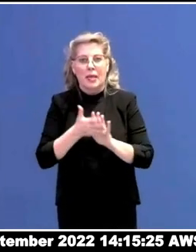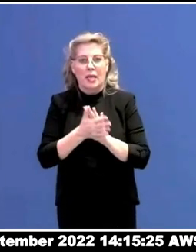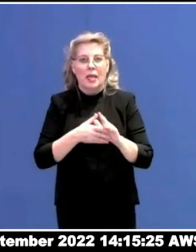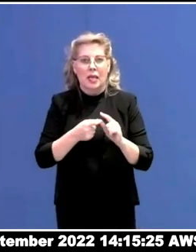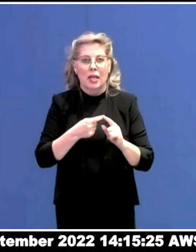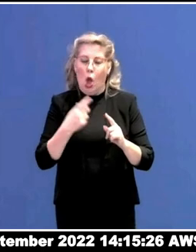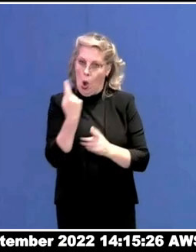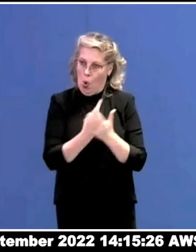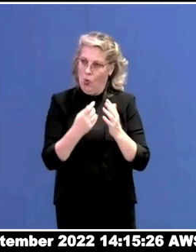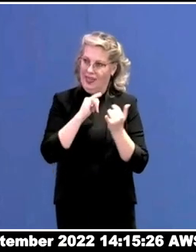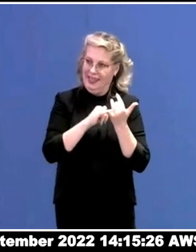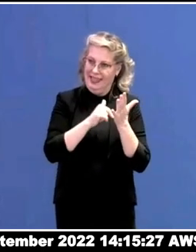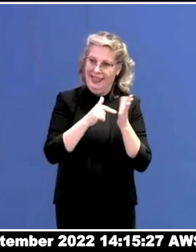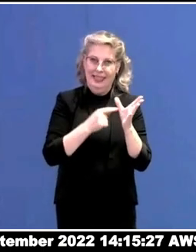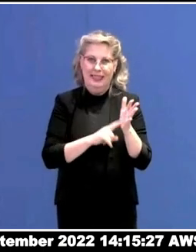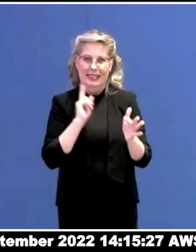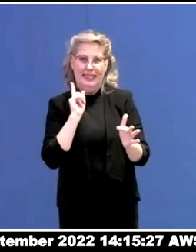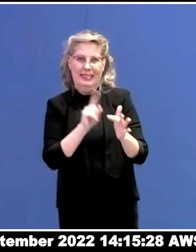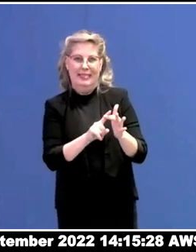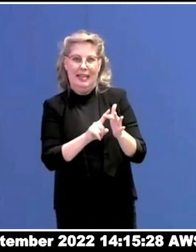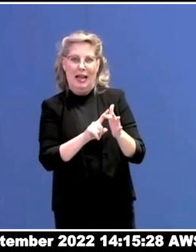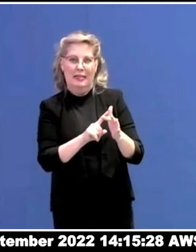harnessed together, otherwise you do get the silos that Ms Kilroy is talking about.